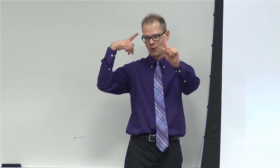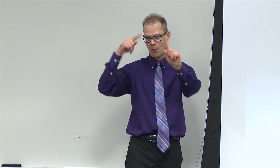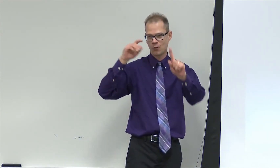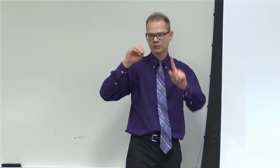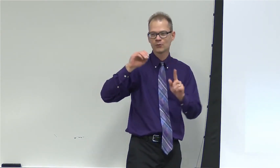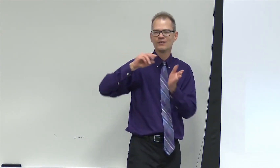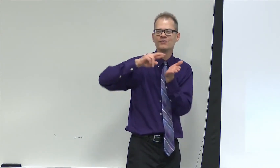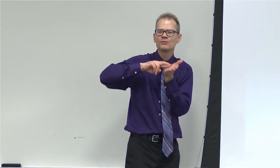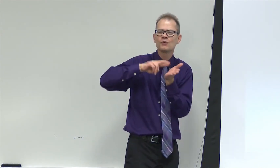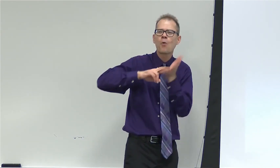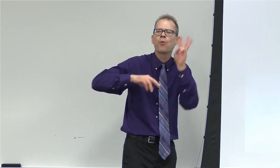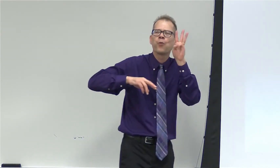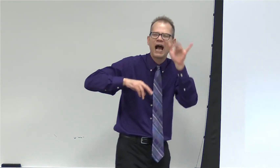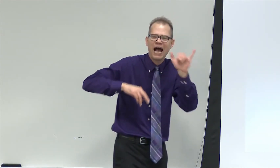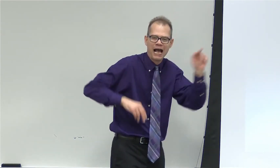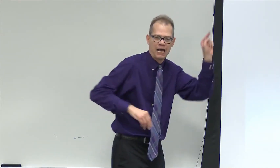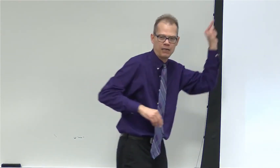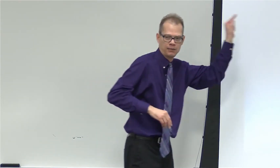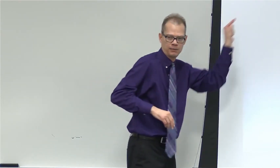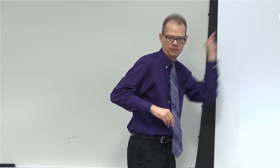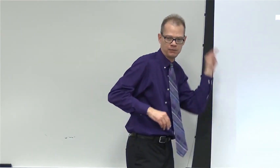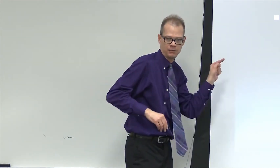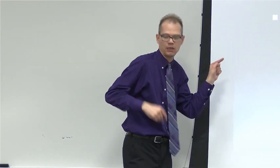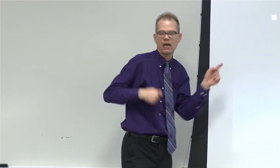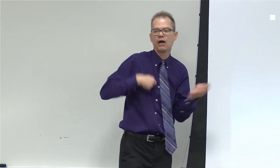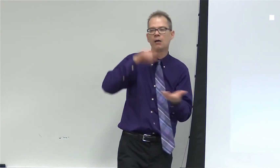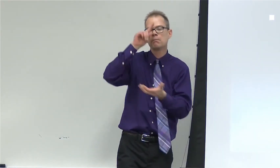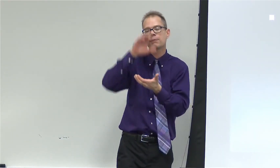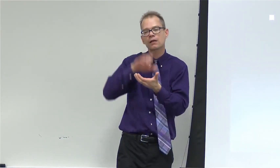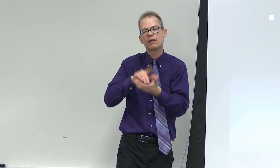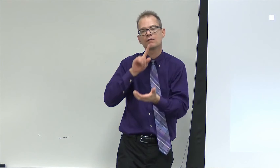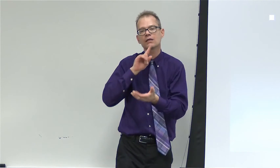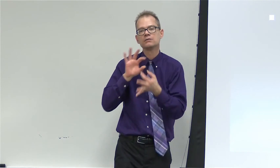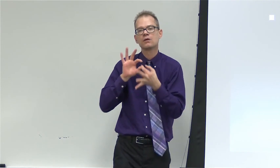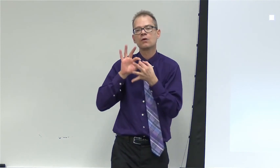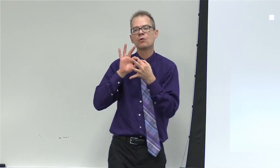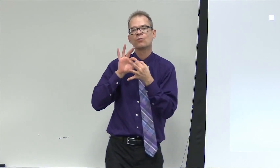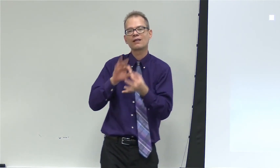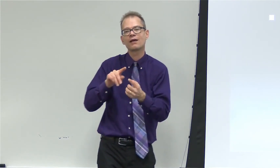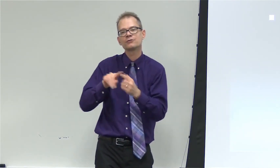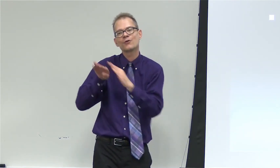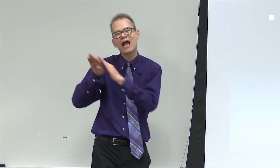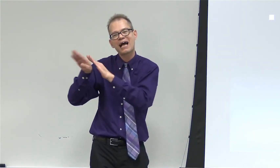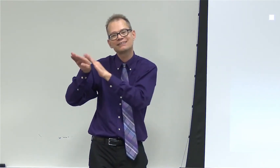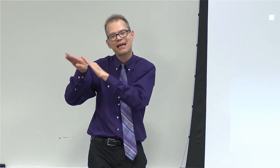is to research why these two groups have such a stronger knowledge and literacy.